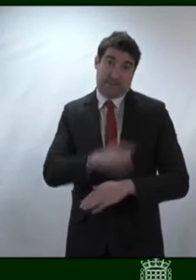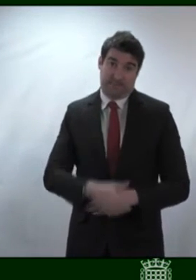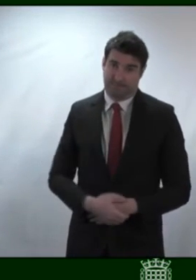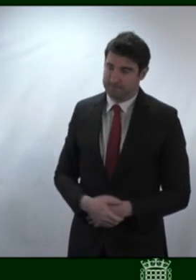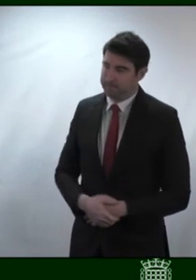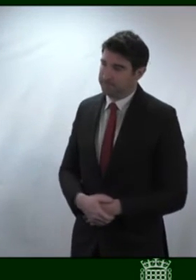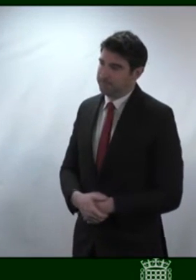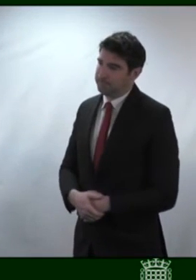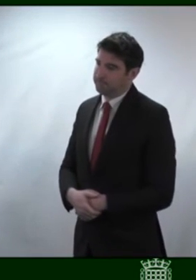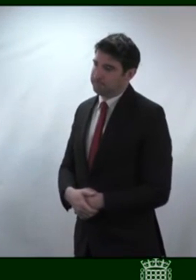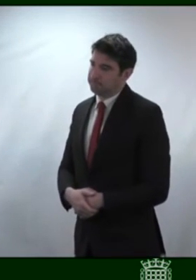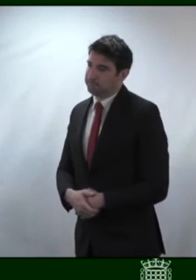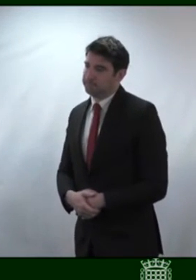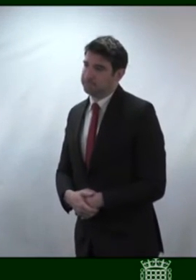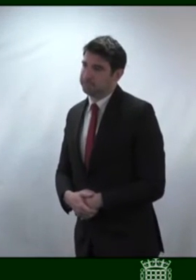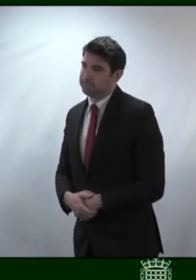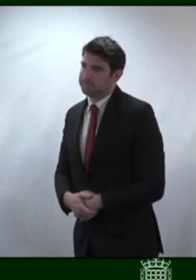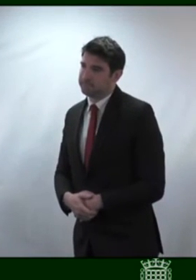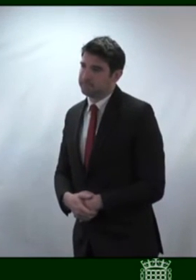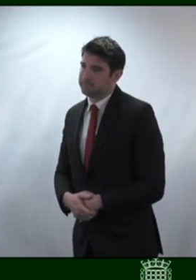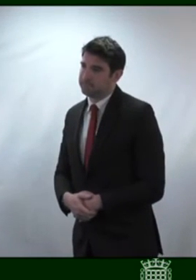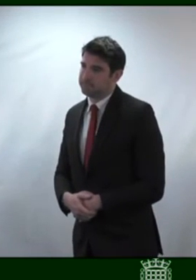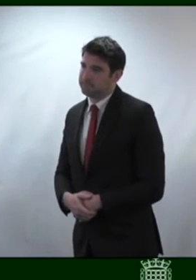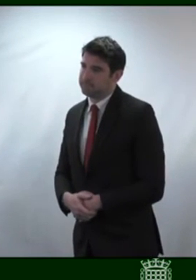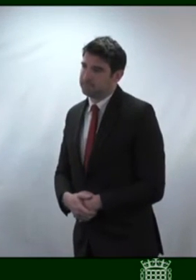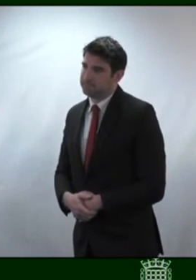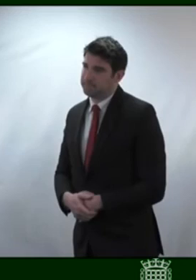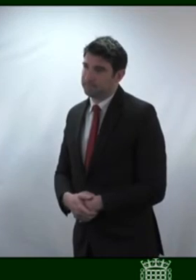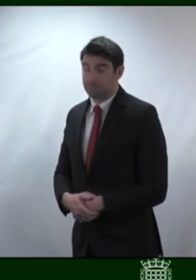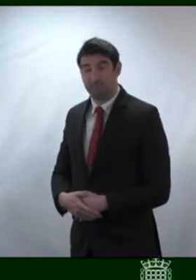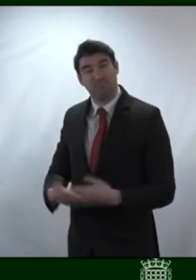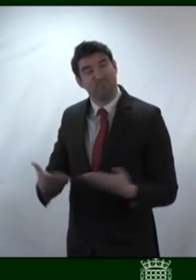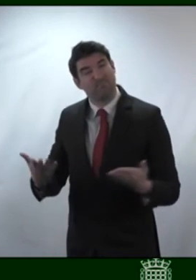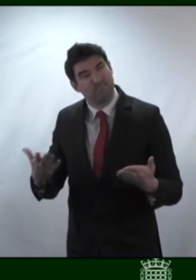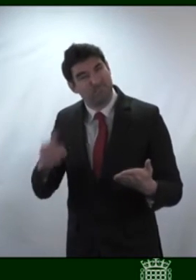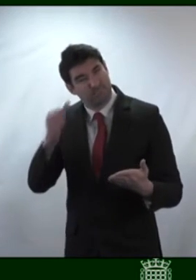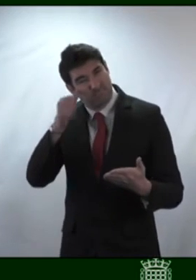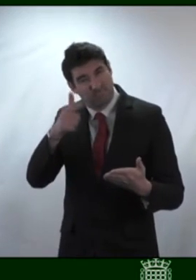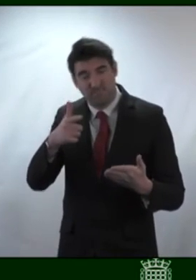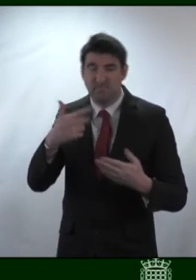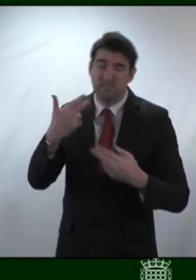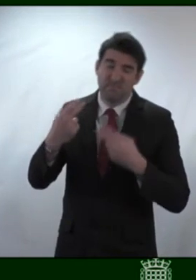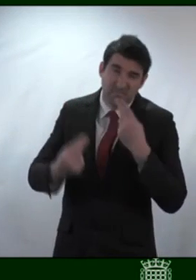The hospitality sector, and in particular pubs in my constituency such as the Black Bull in Blaydon,